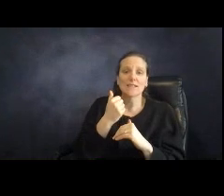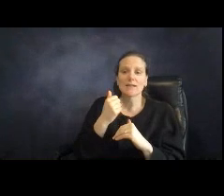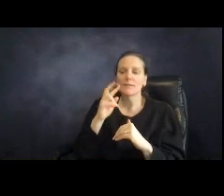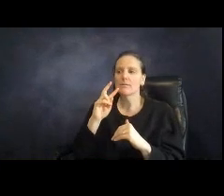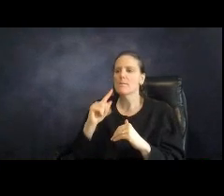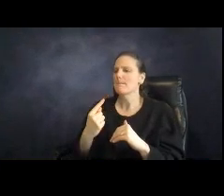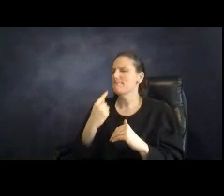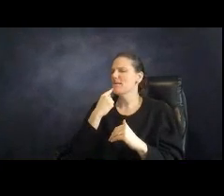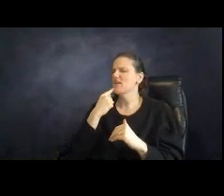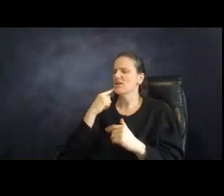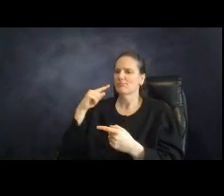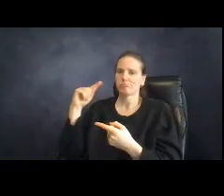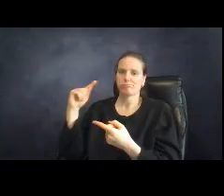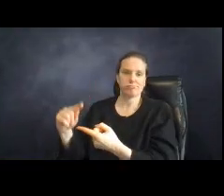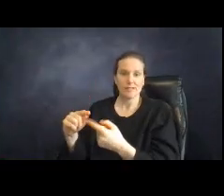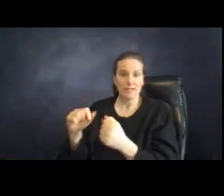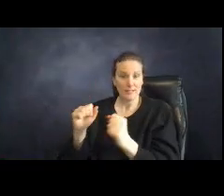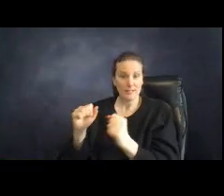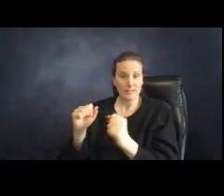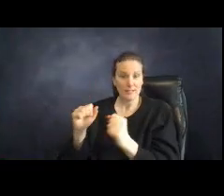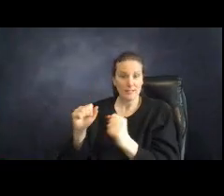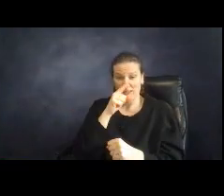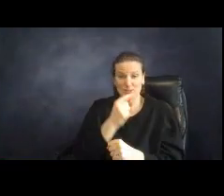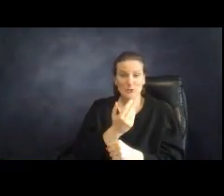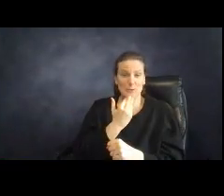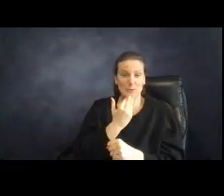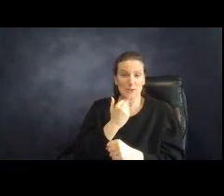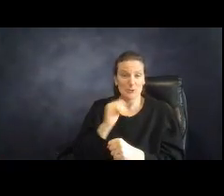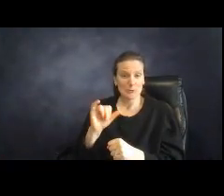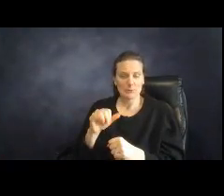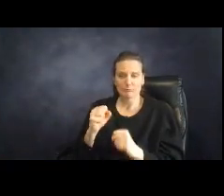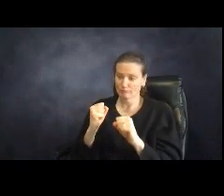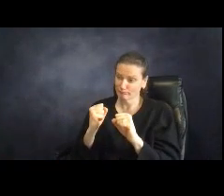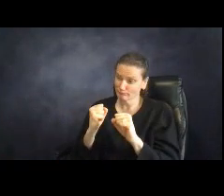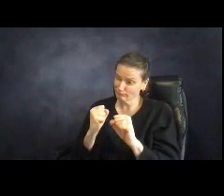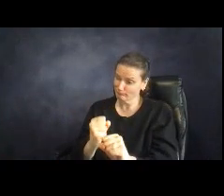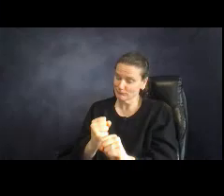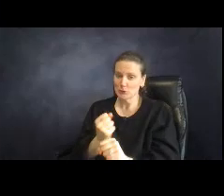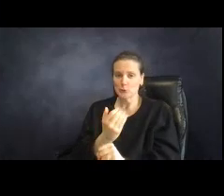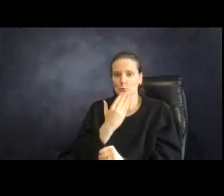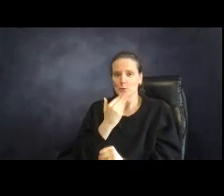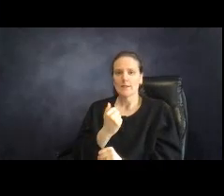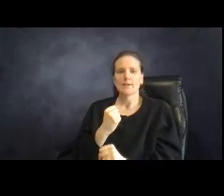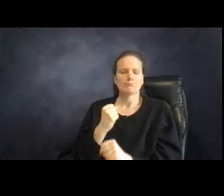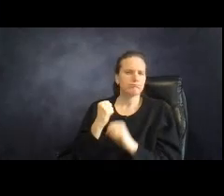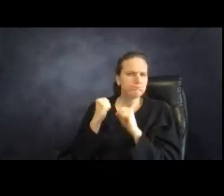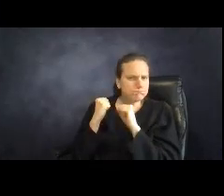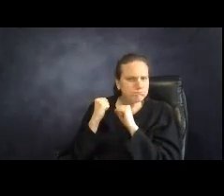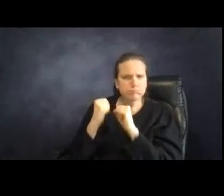And it can be artificial sweeteners too. It's so concentrated sweet that it just dominates the whole palette.